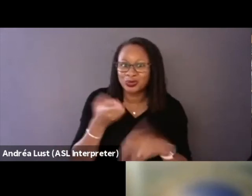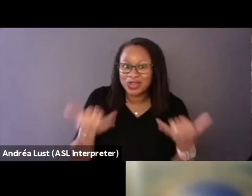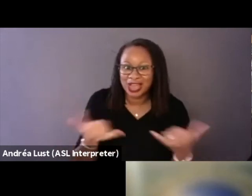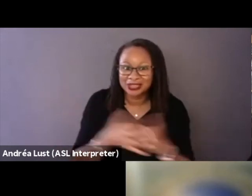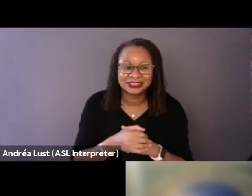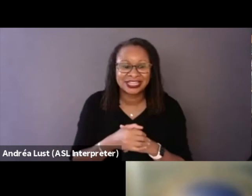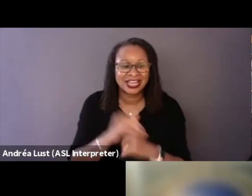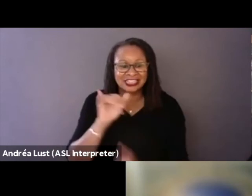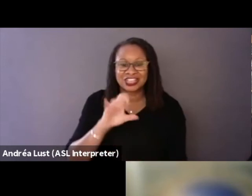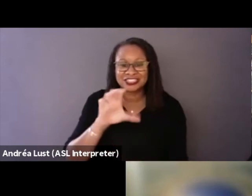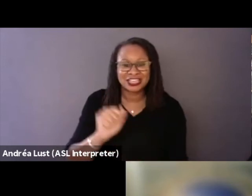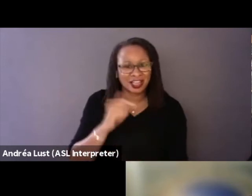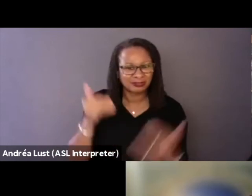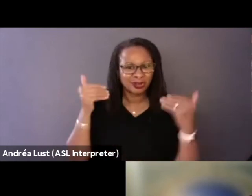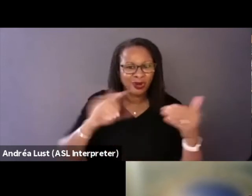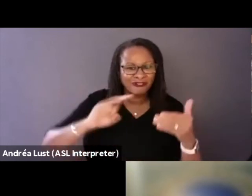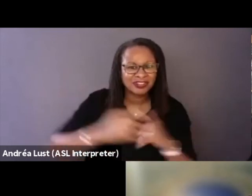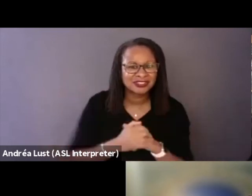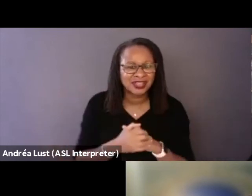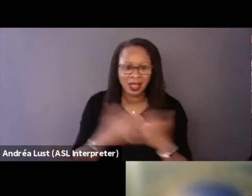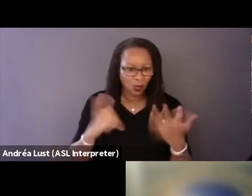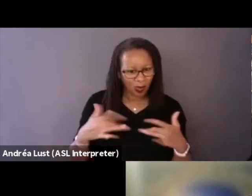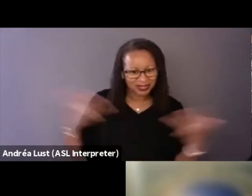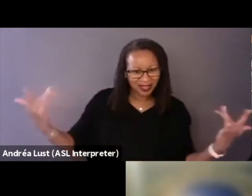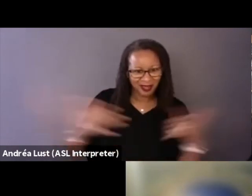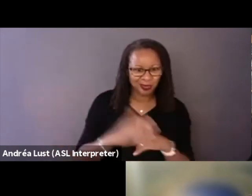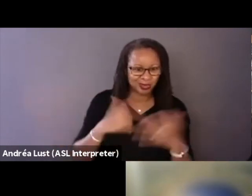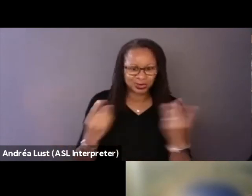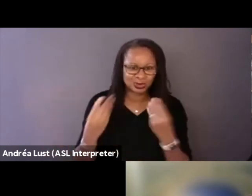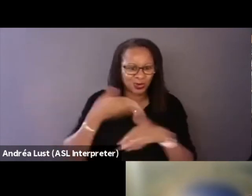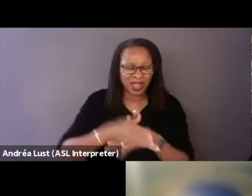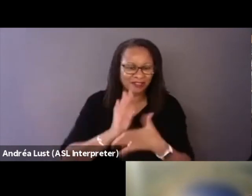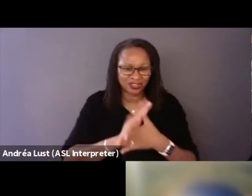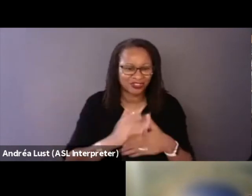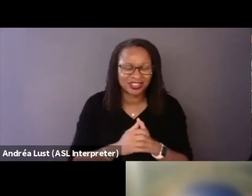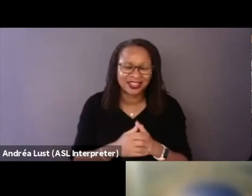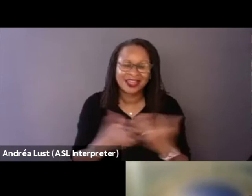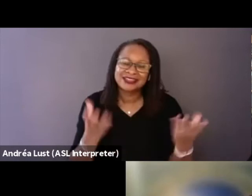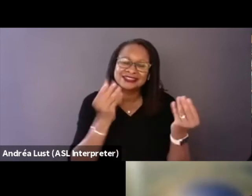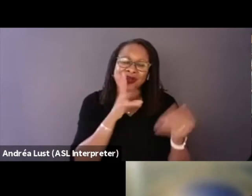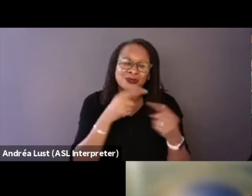Jessica, I'll have you go first. Like, what the heck has been going on since we wrapped filming? Talk to me about that.